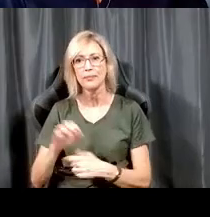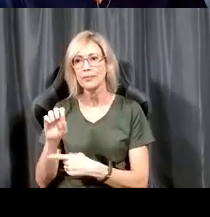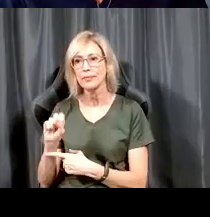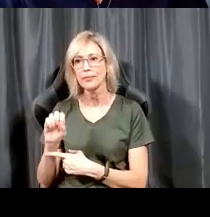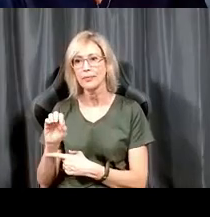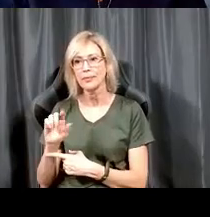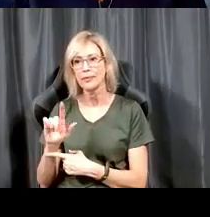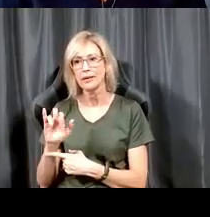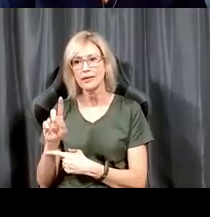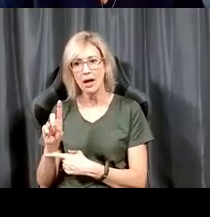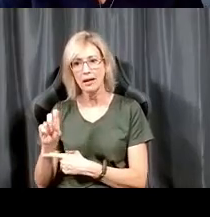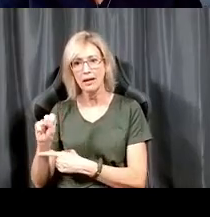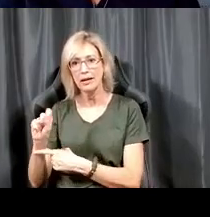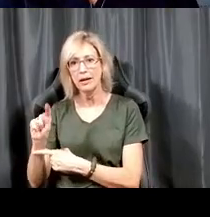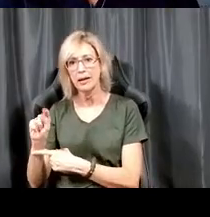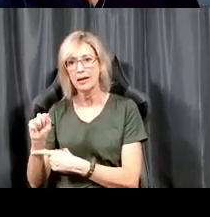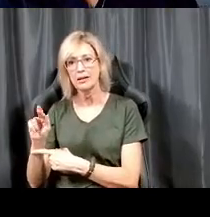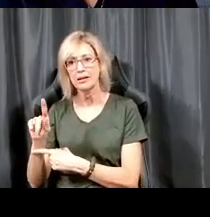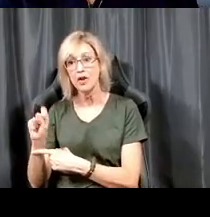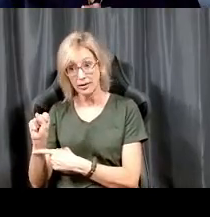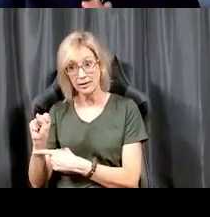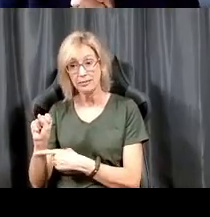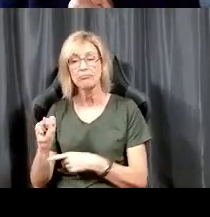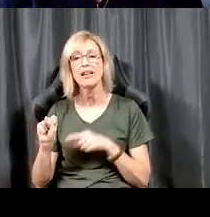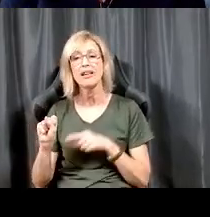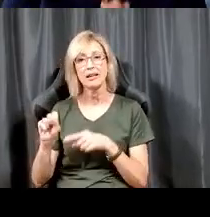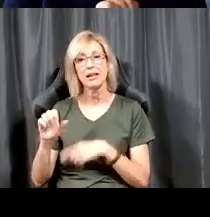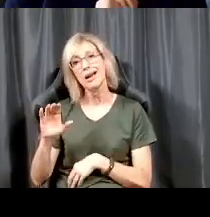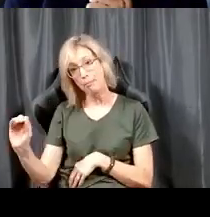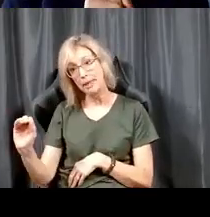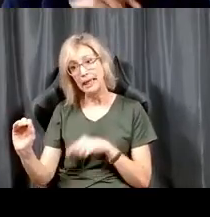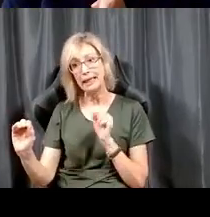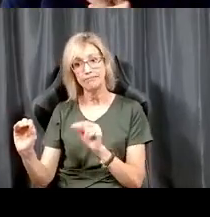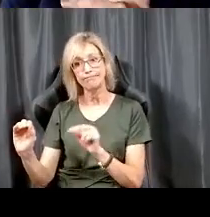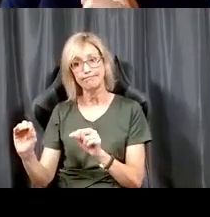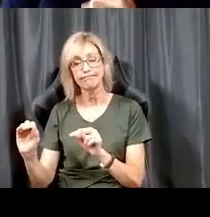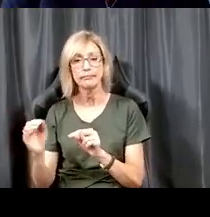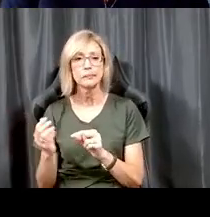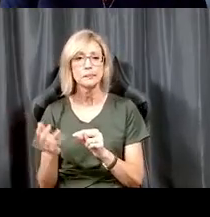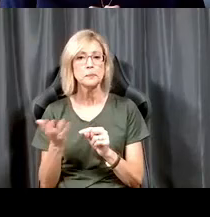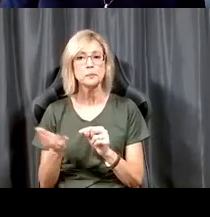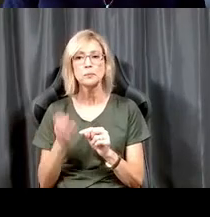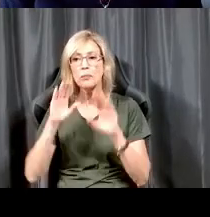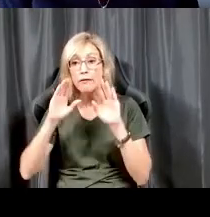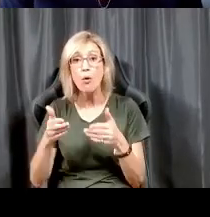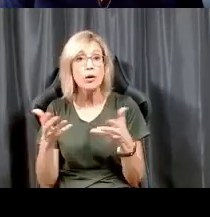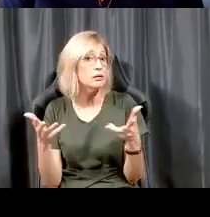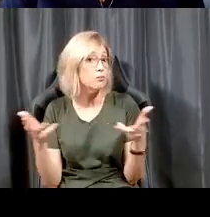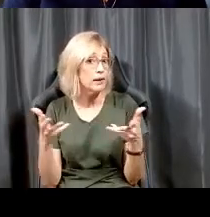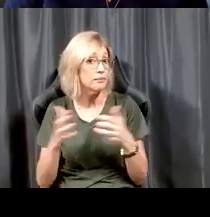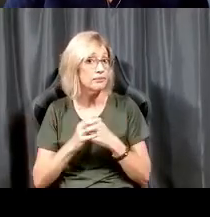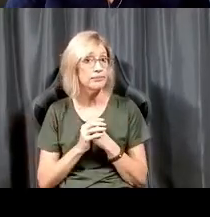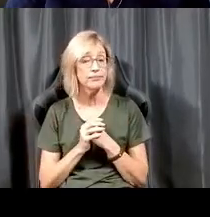, business specifically focused on what is called